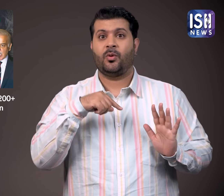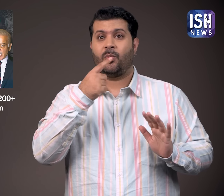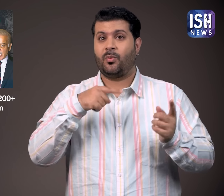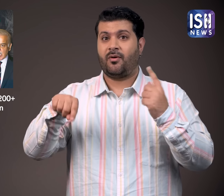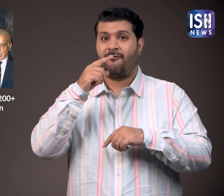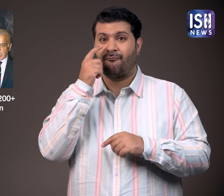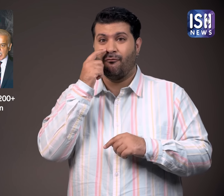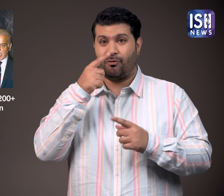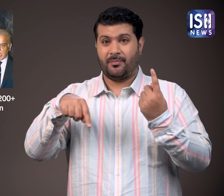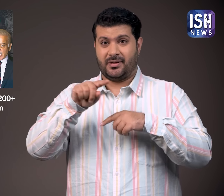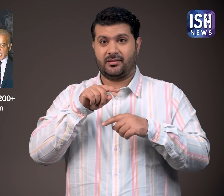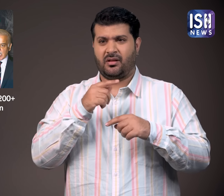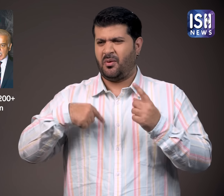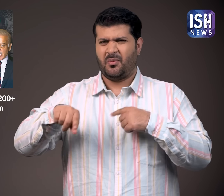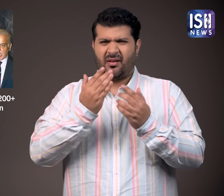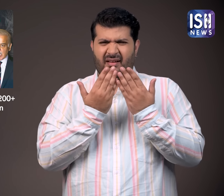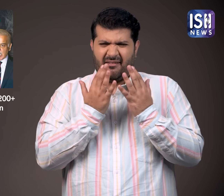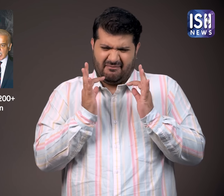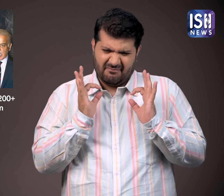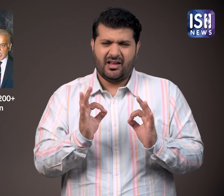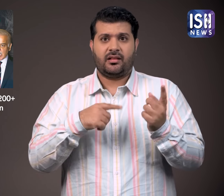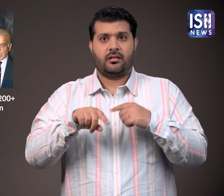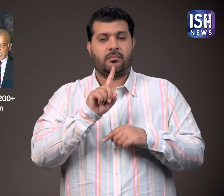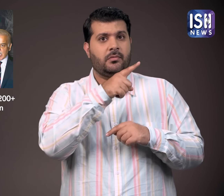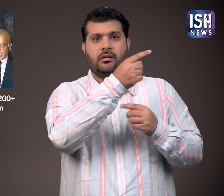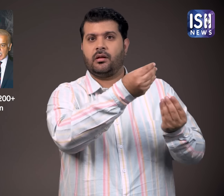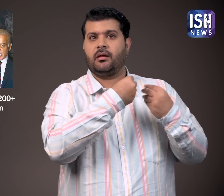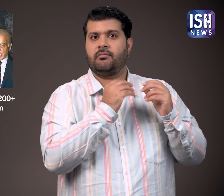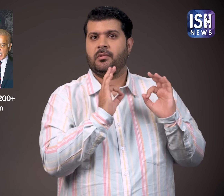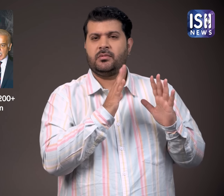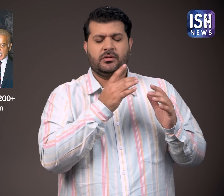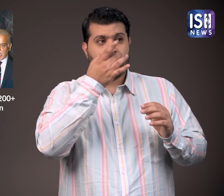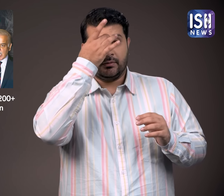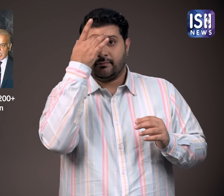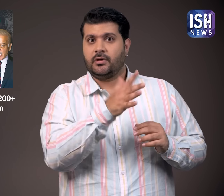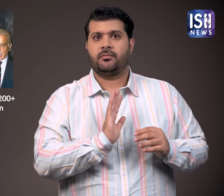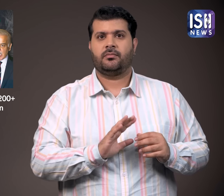Women are said to be well educated but they do not receive any support.